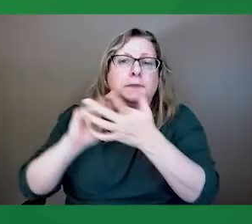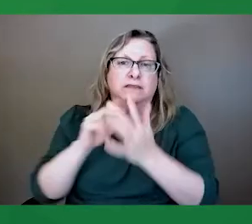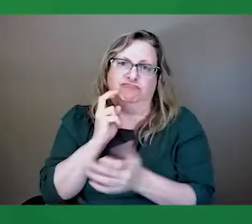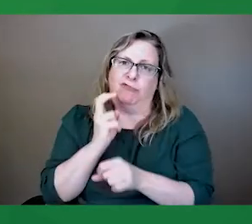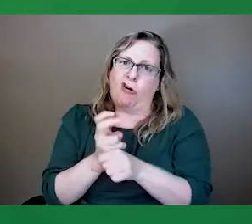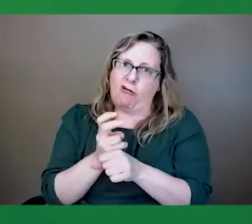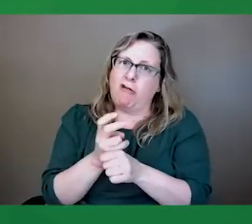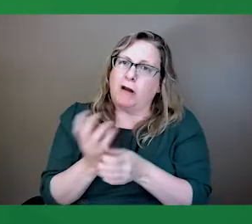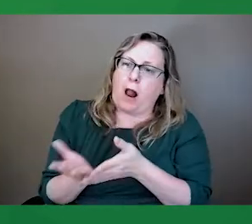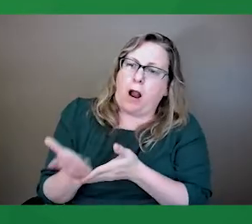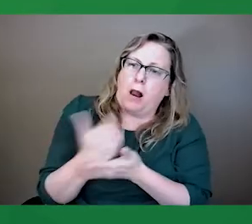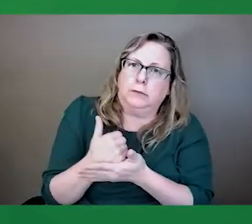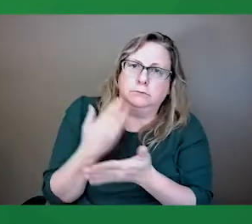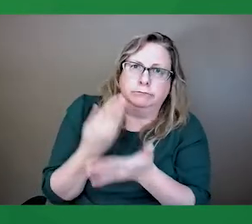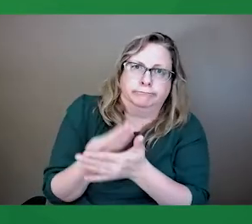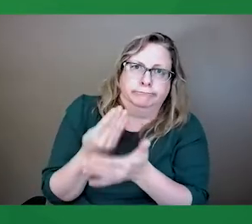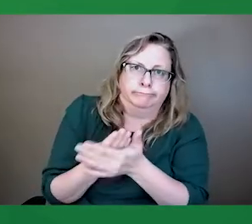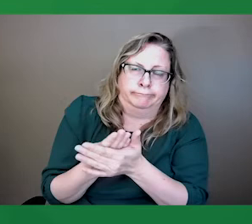or from other sources that are not grants.